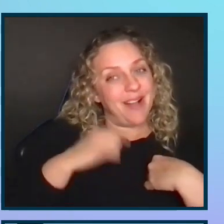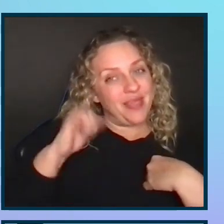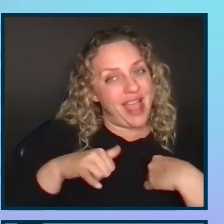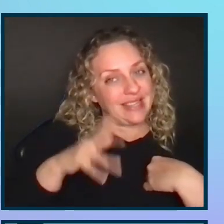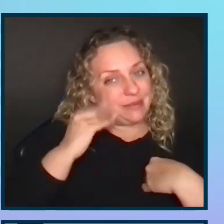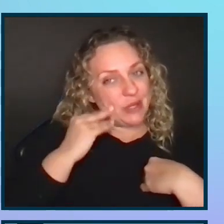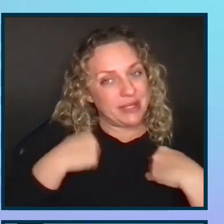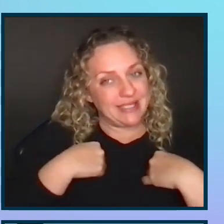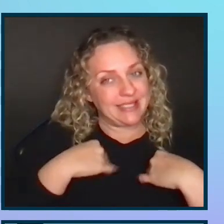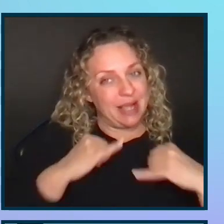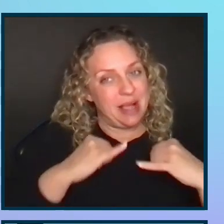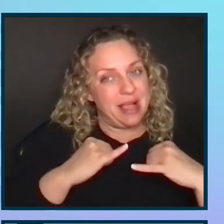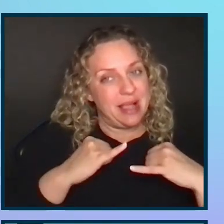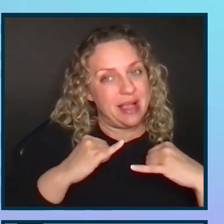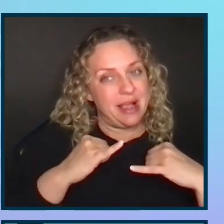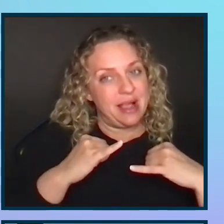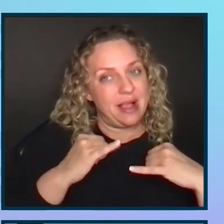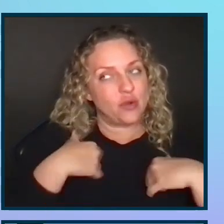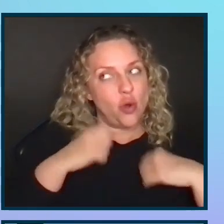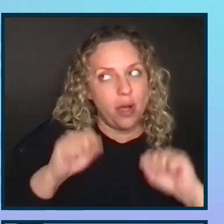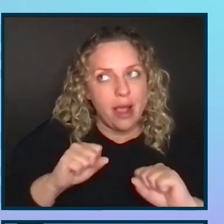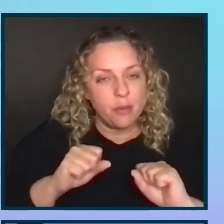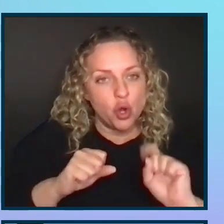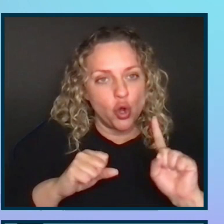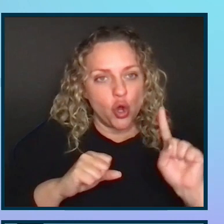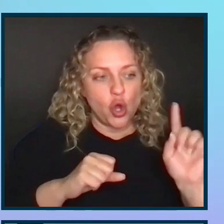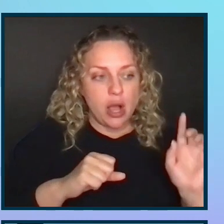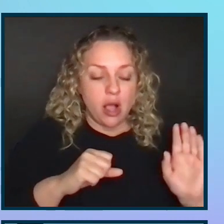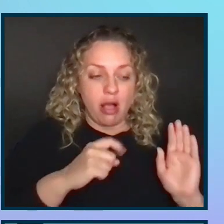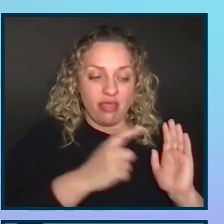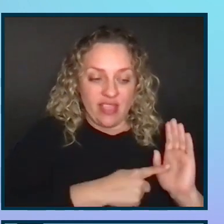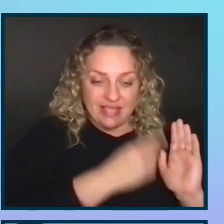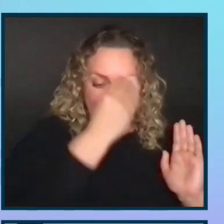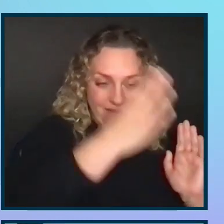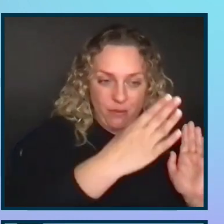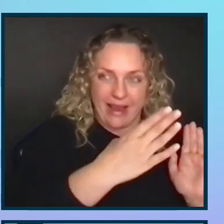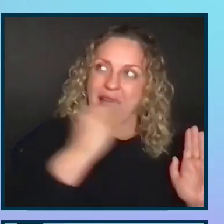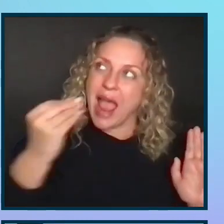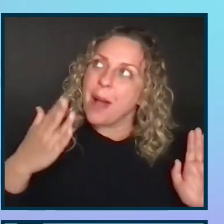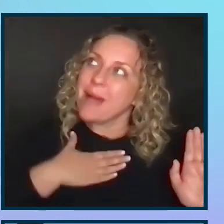because I was able to take a stat and add some anecdotal and personal information to that statistics